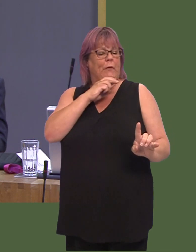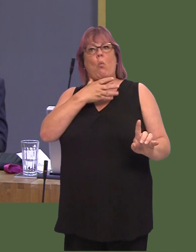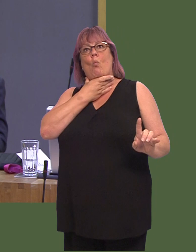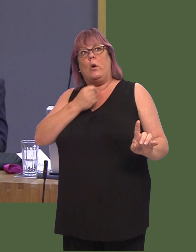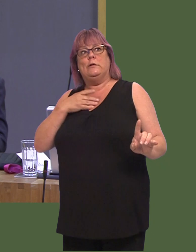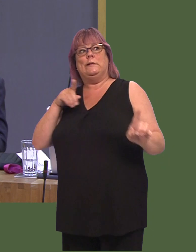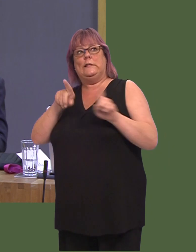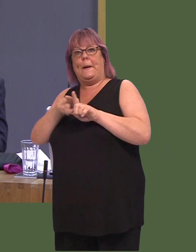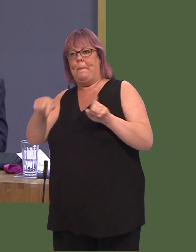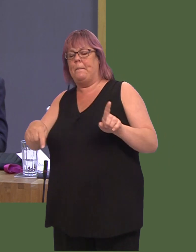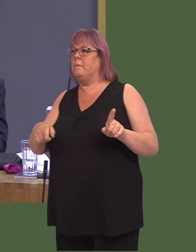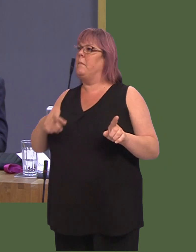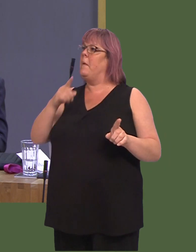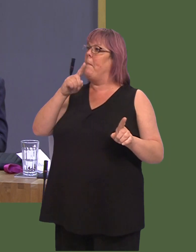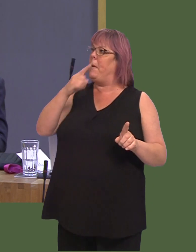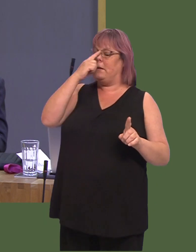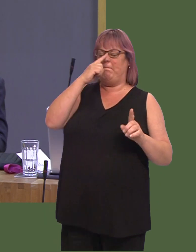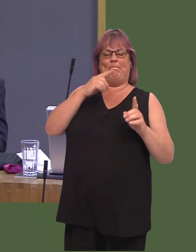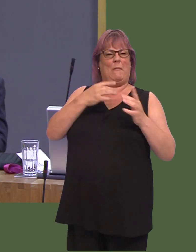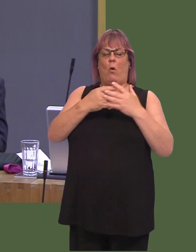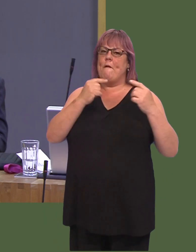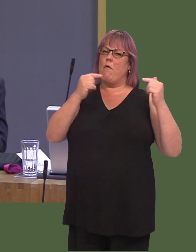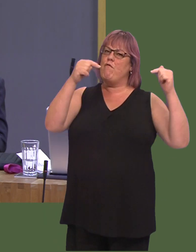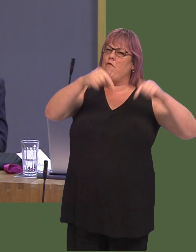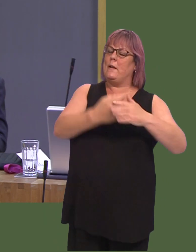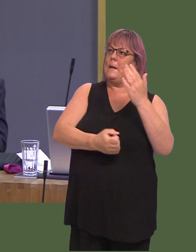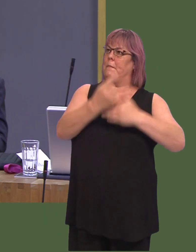place in the world is putting it under threat.